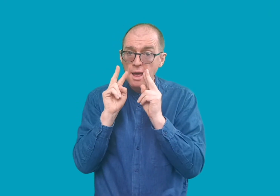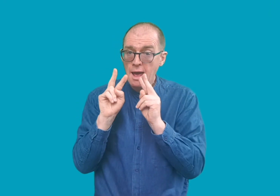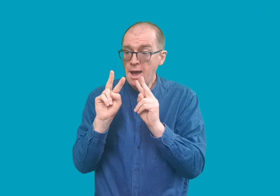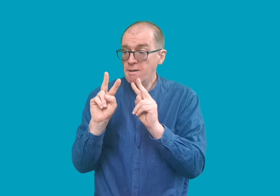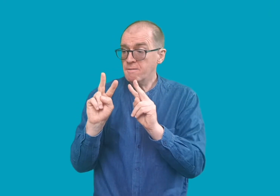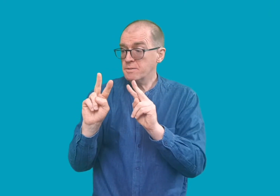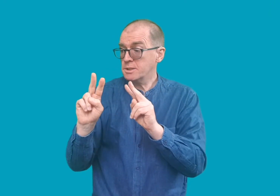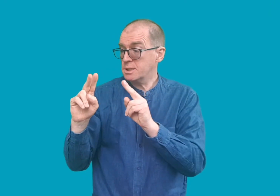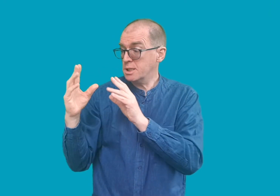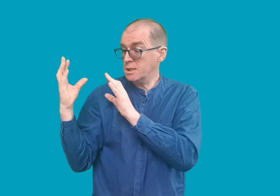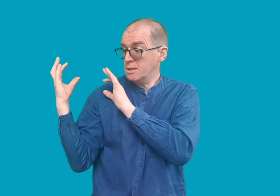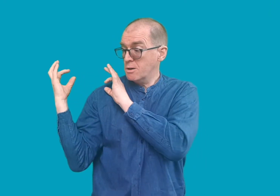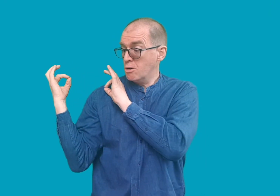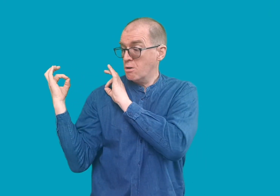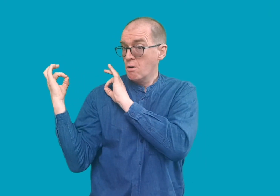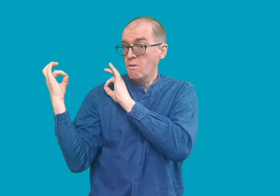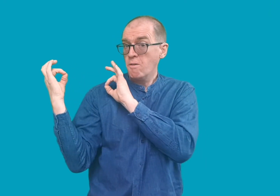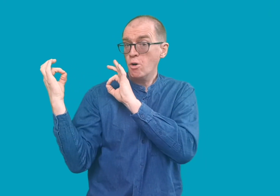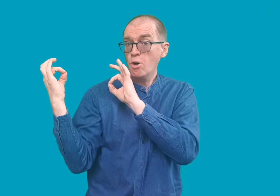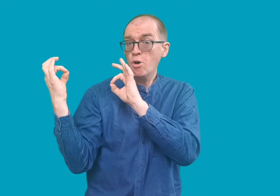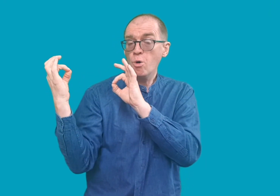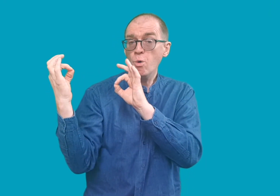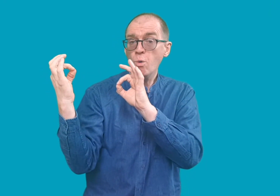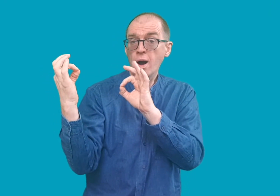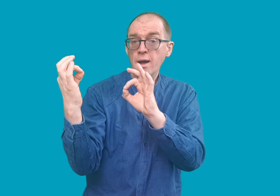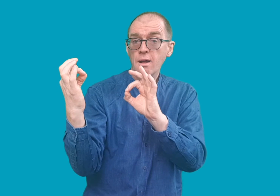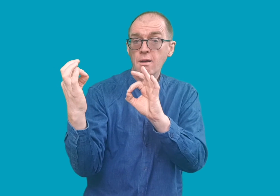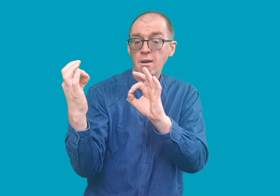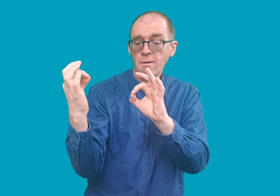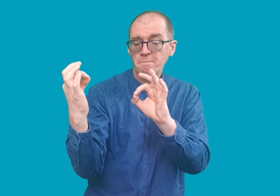Havenae seen her in a while…